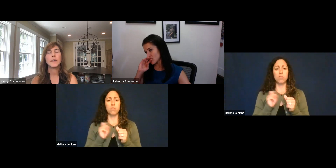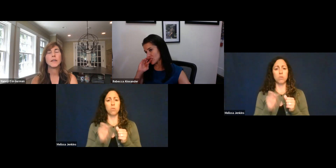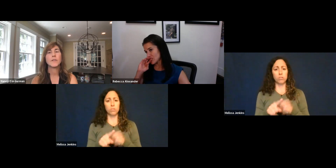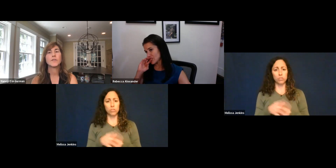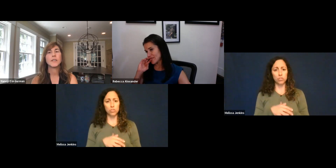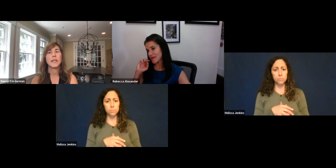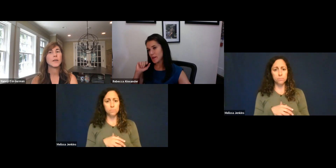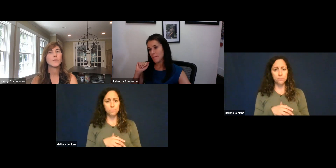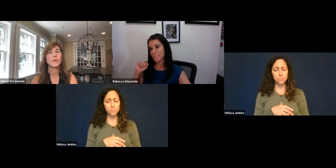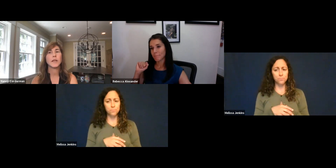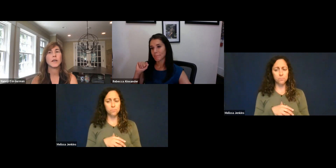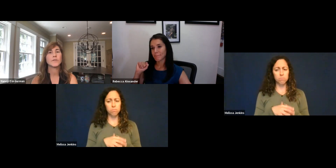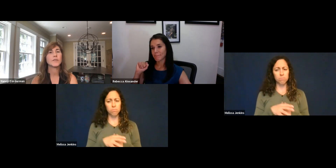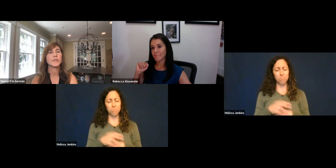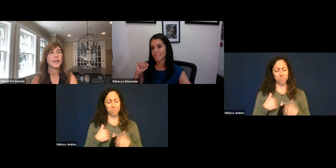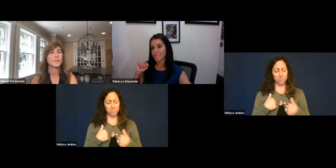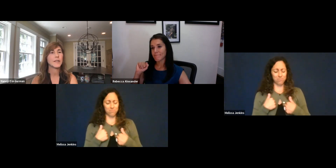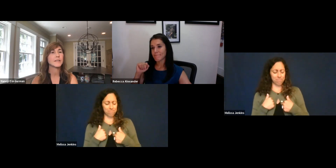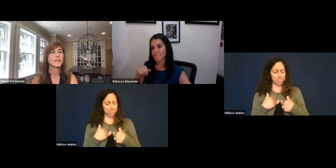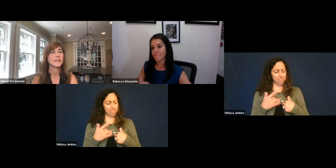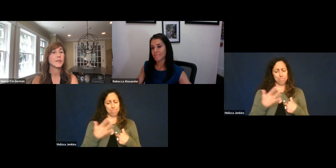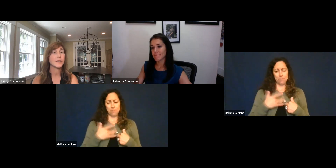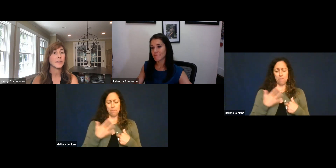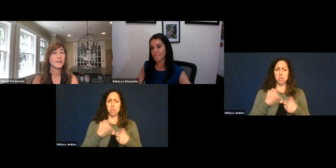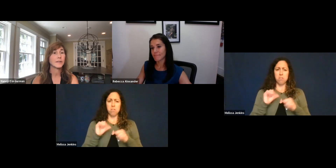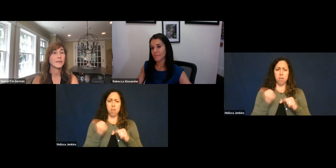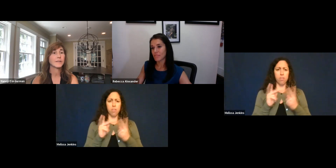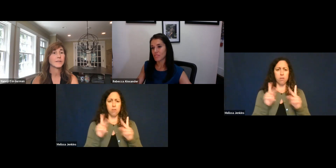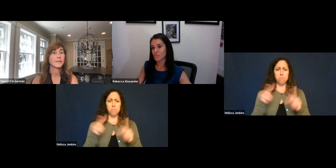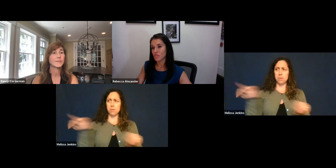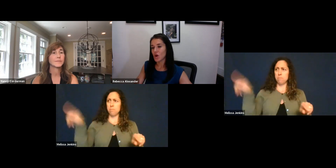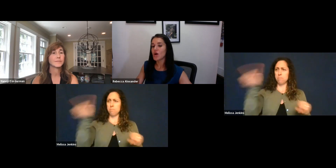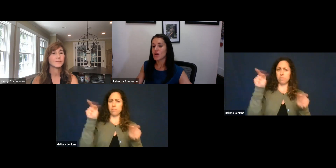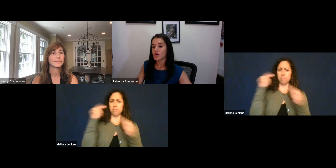that others can't really understand my disability?